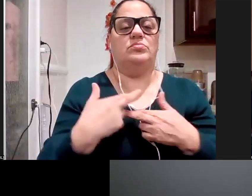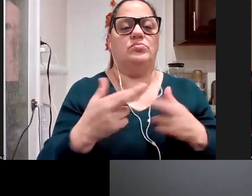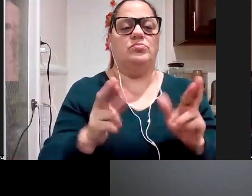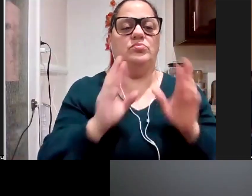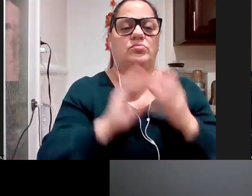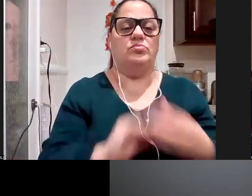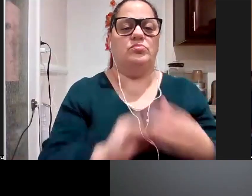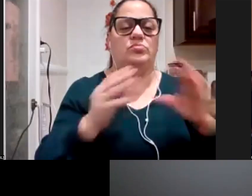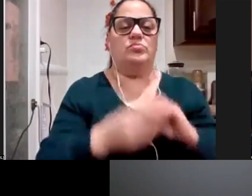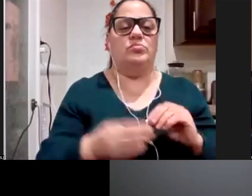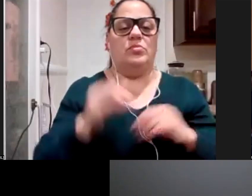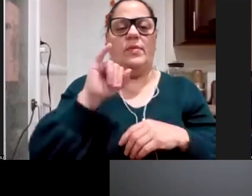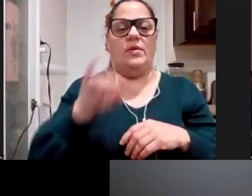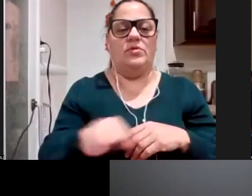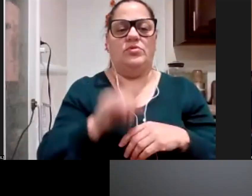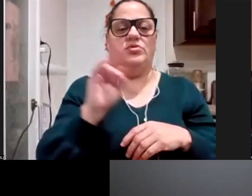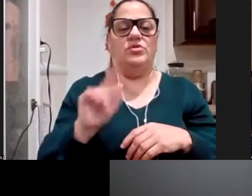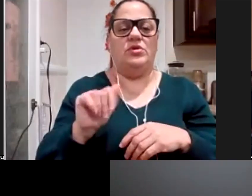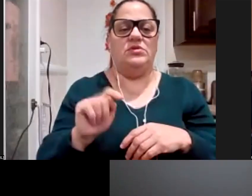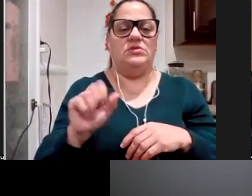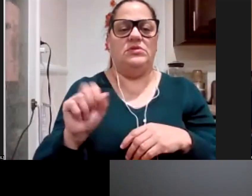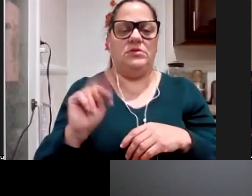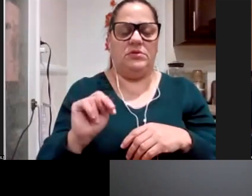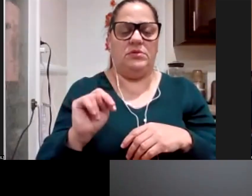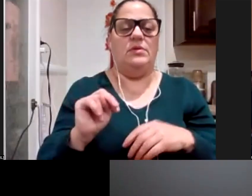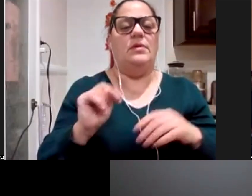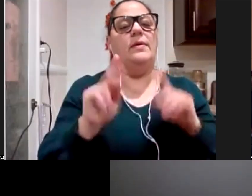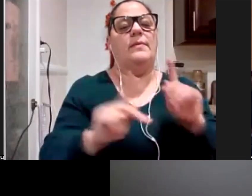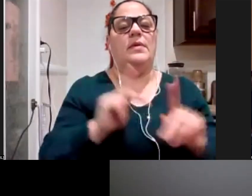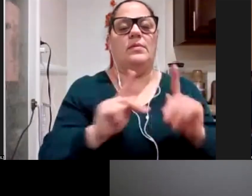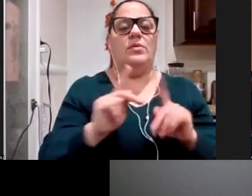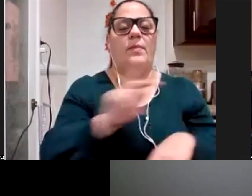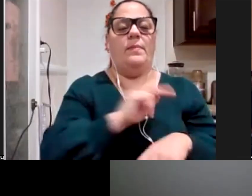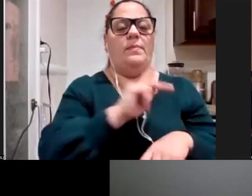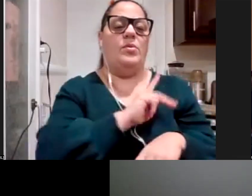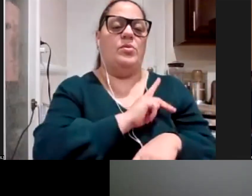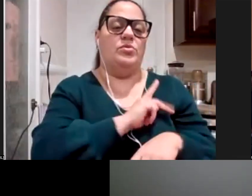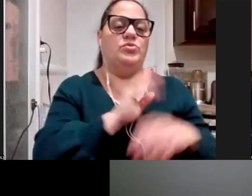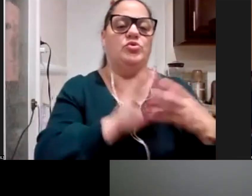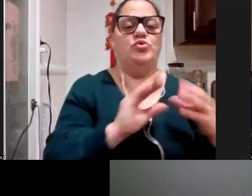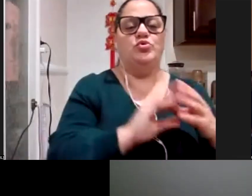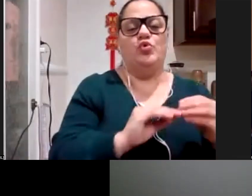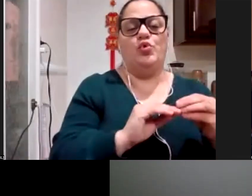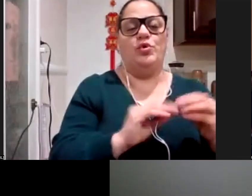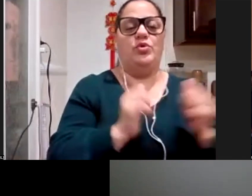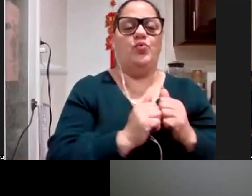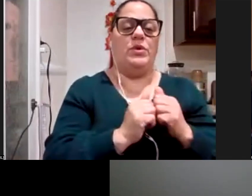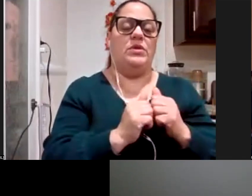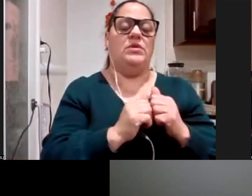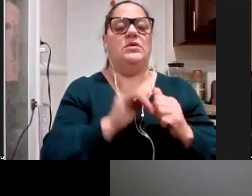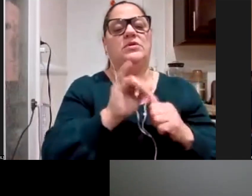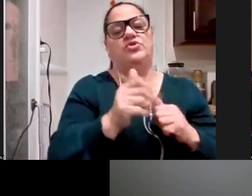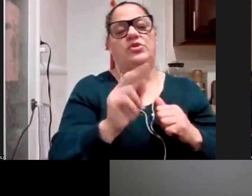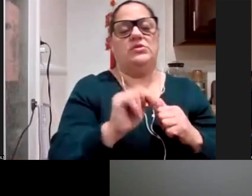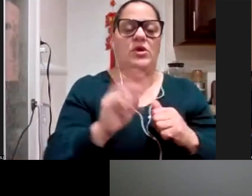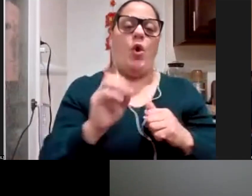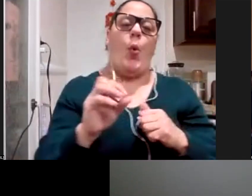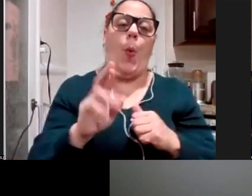Justin and Yoshiko. Uh, people can share personal stories of their interactions with them or how